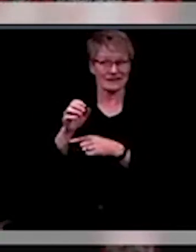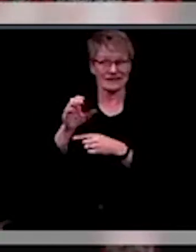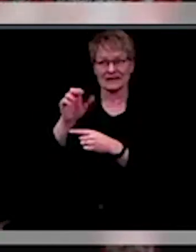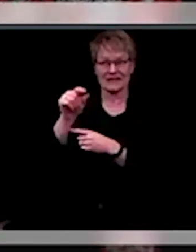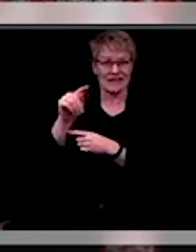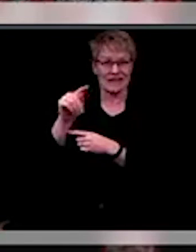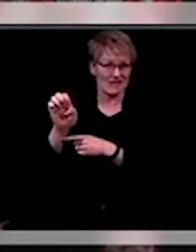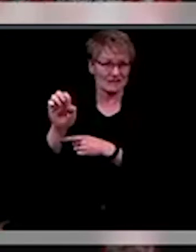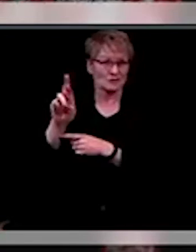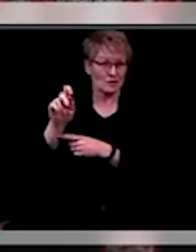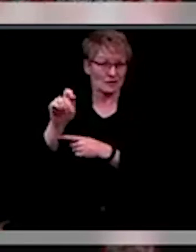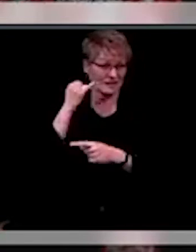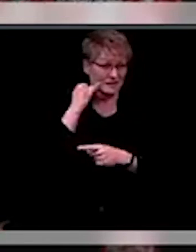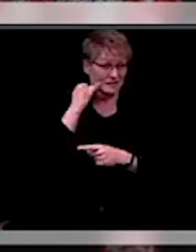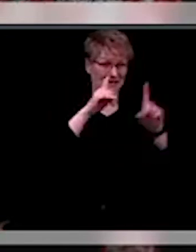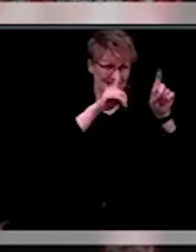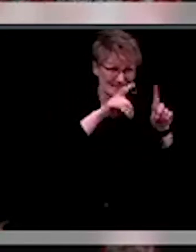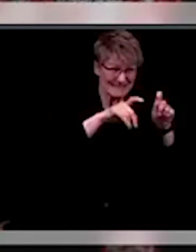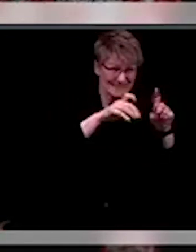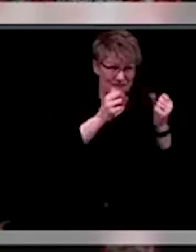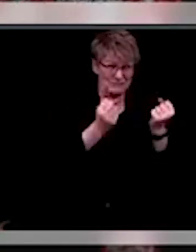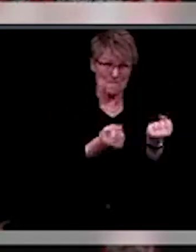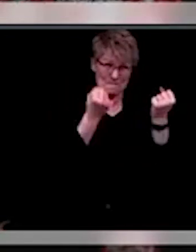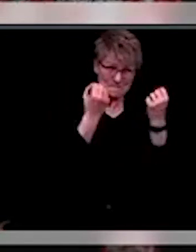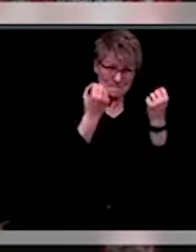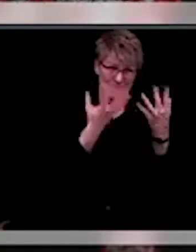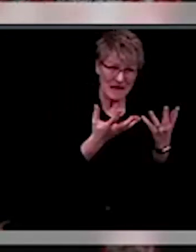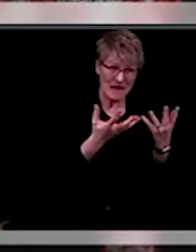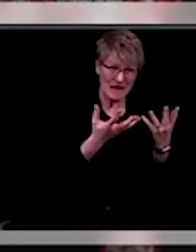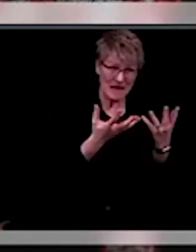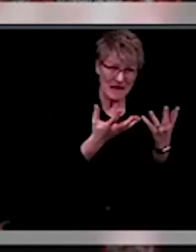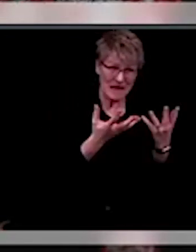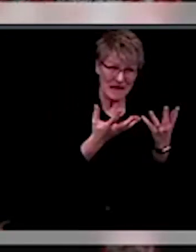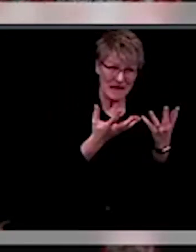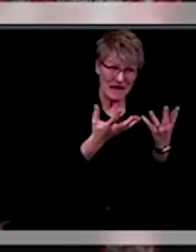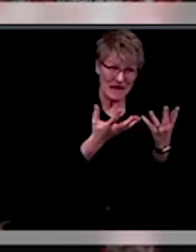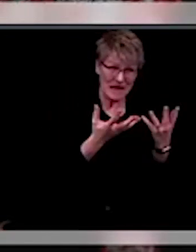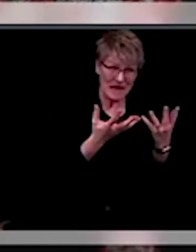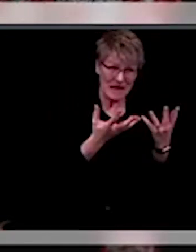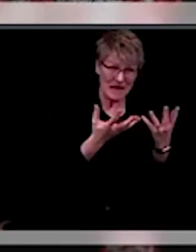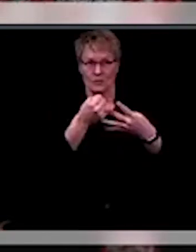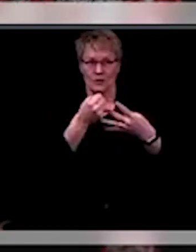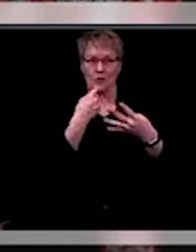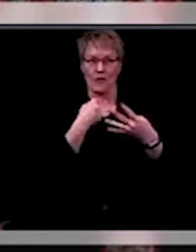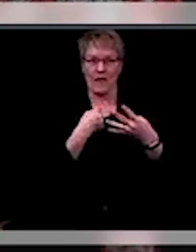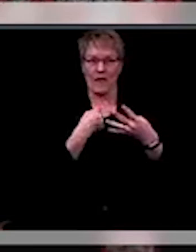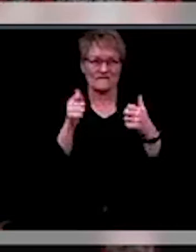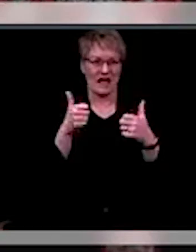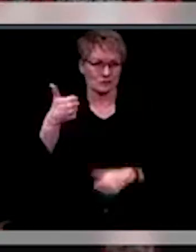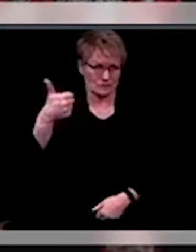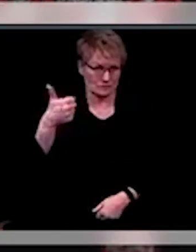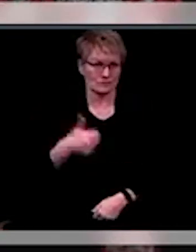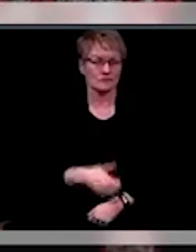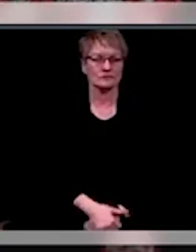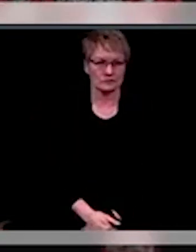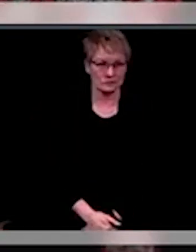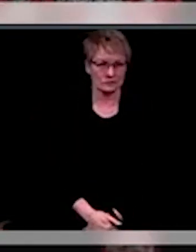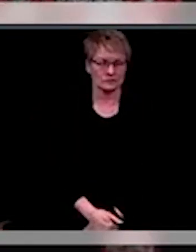and hopefully will get us back to a lower tier faster. In addition, the testing positivity rate